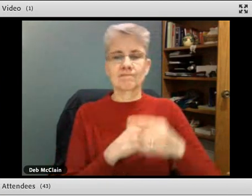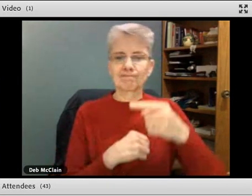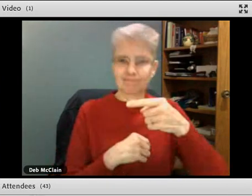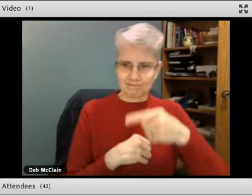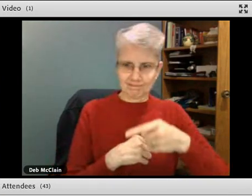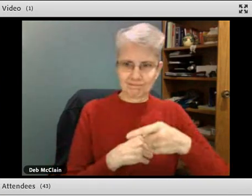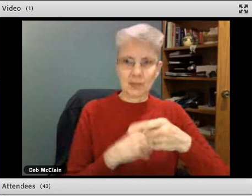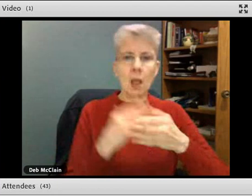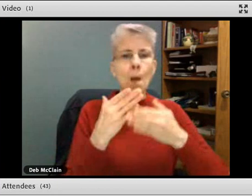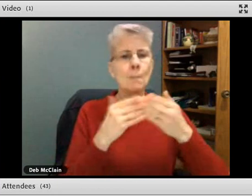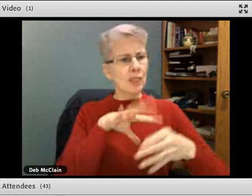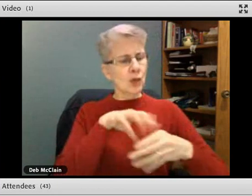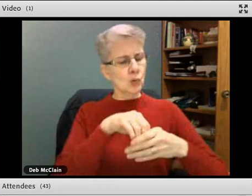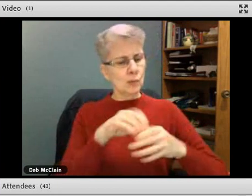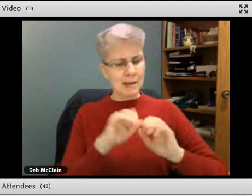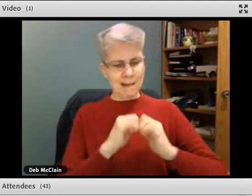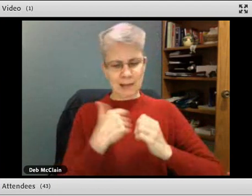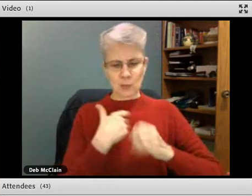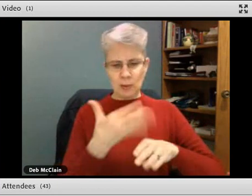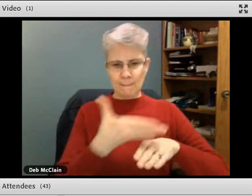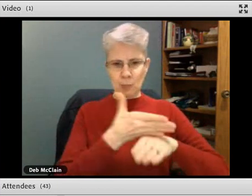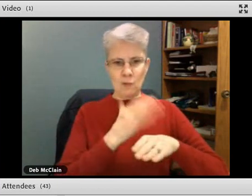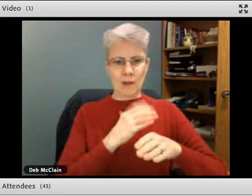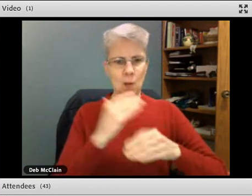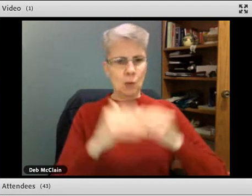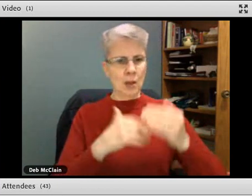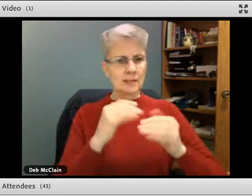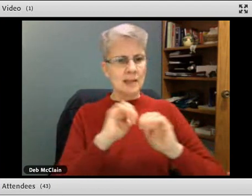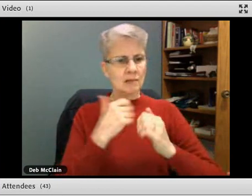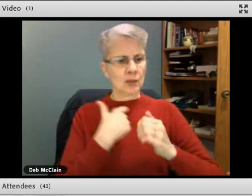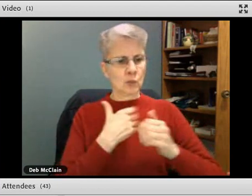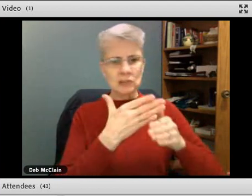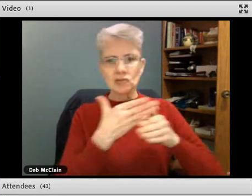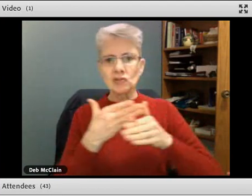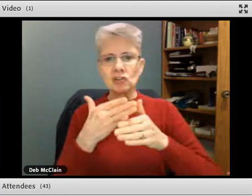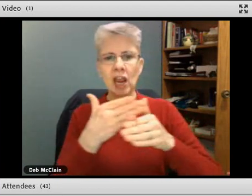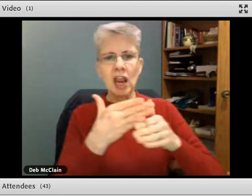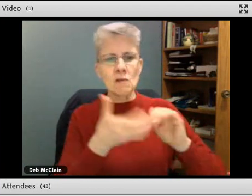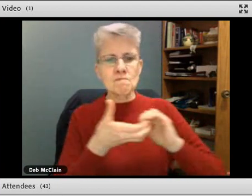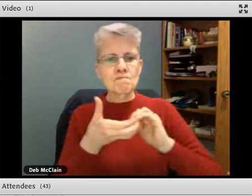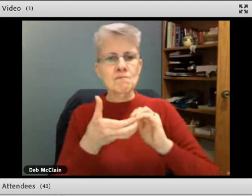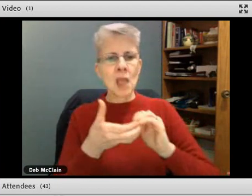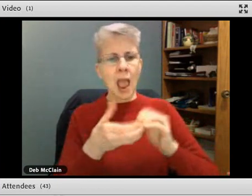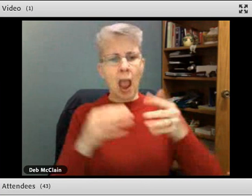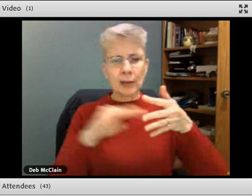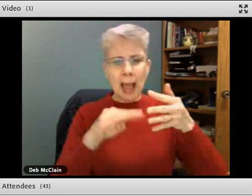"Well, how can we improve out processes? How can we share our cataloging data more efficiently?"